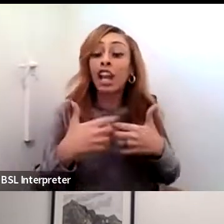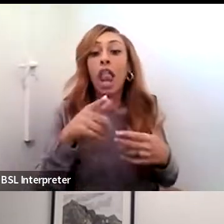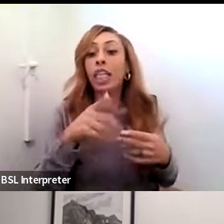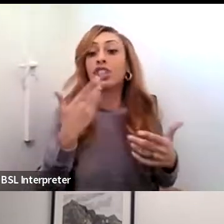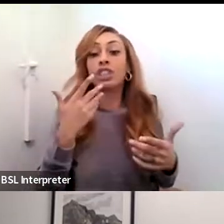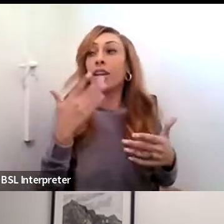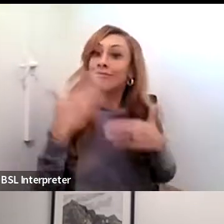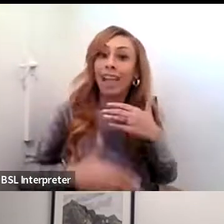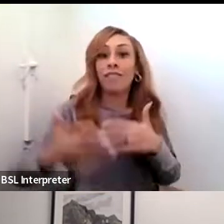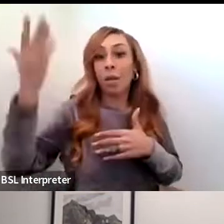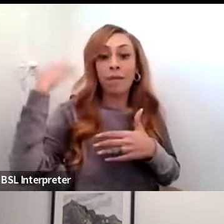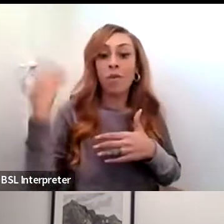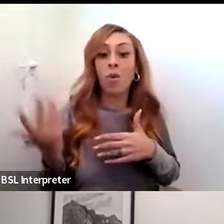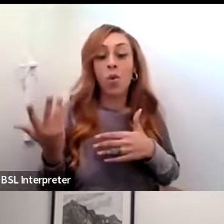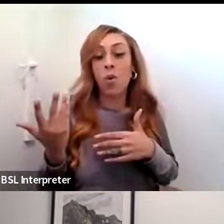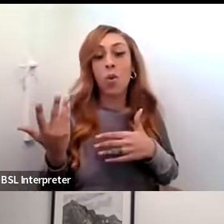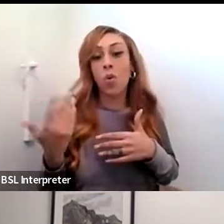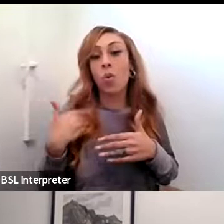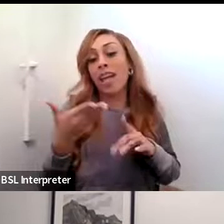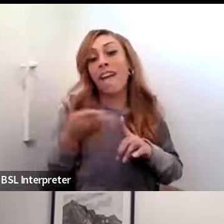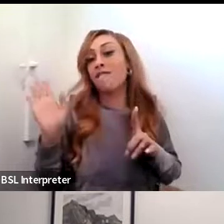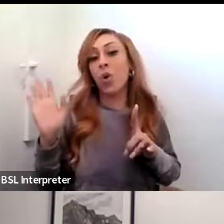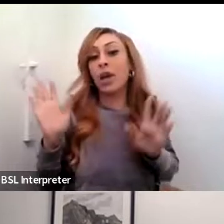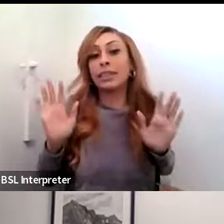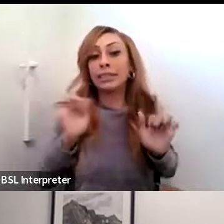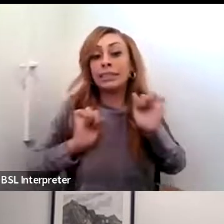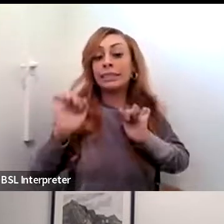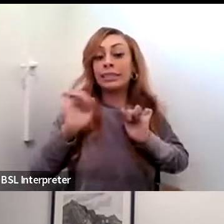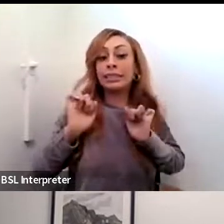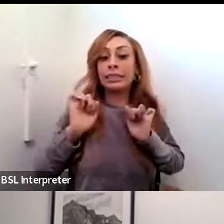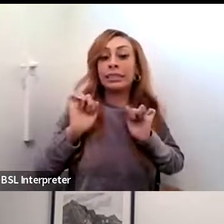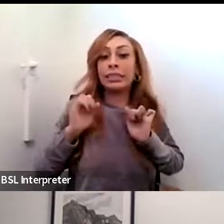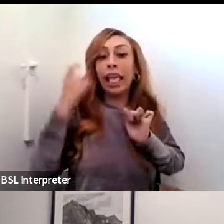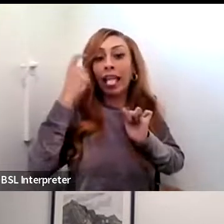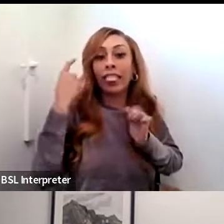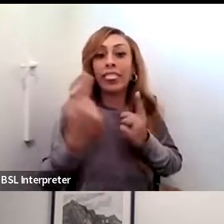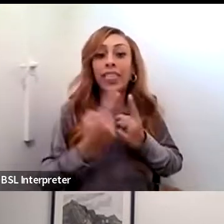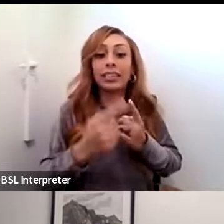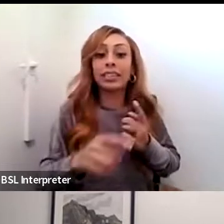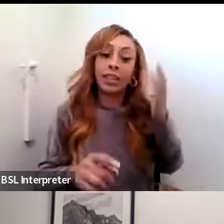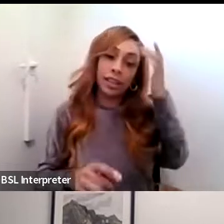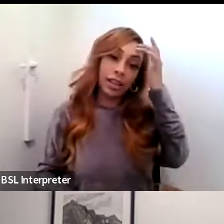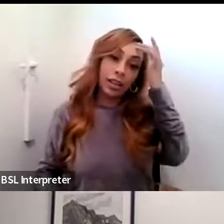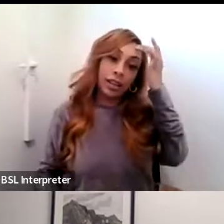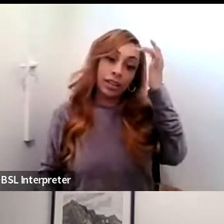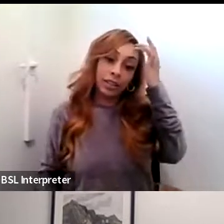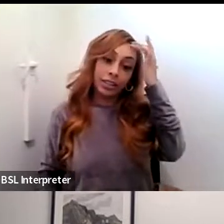who hasn't done it before, used it, we avoided that, and we also considered things like it had to be accessible on phones